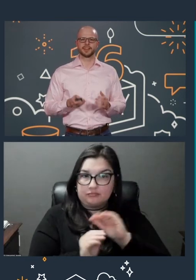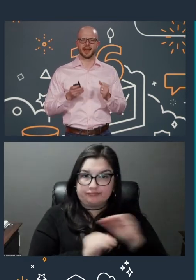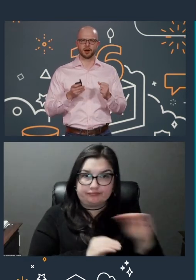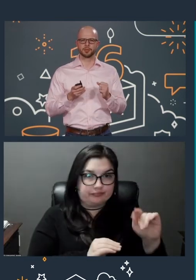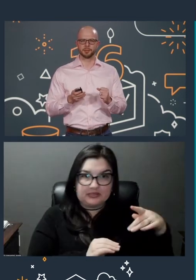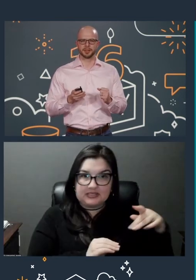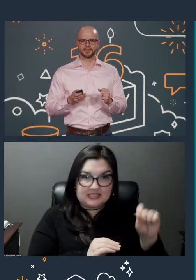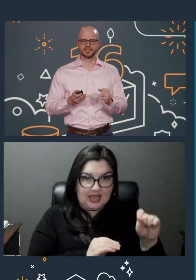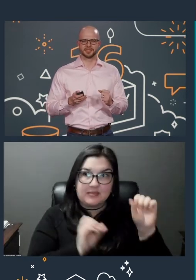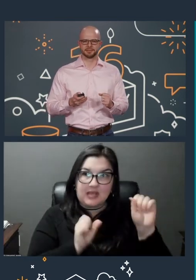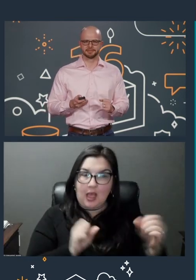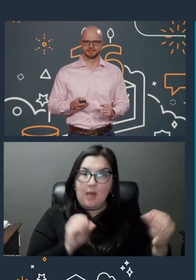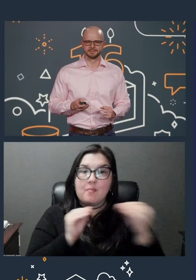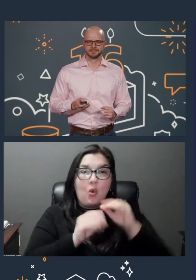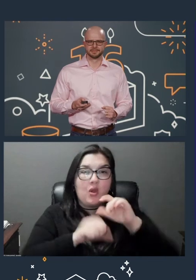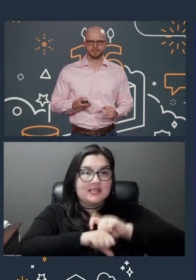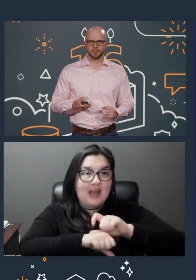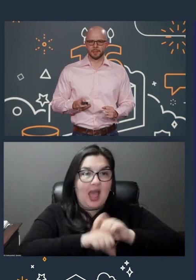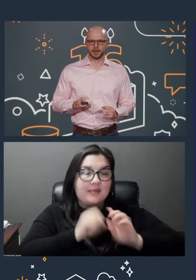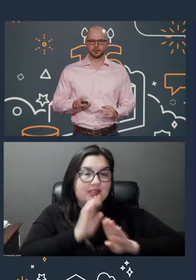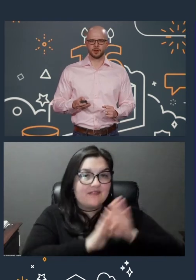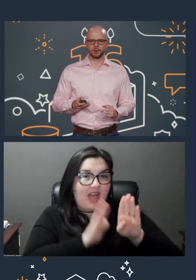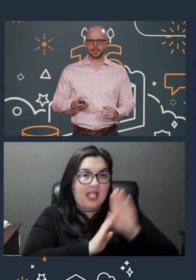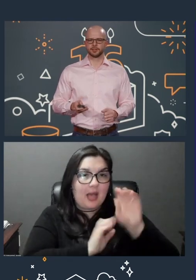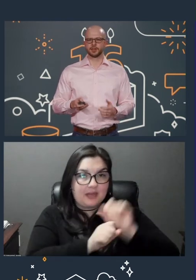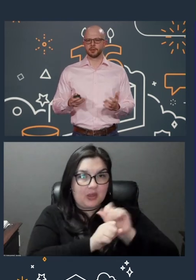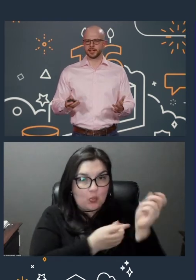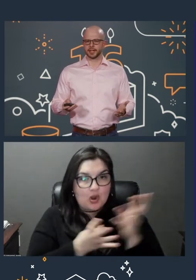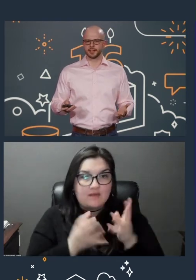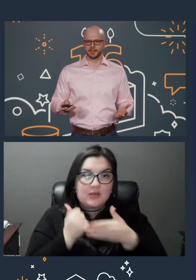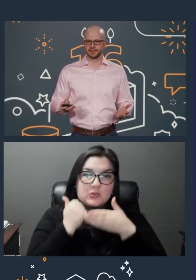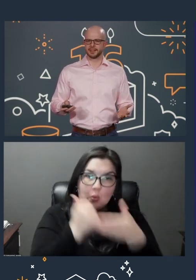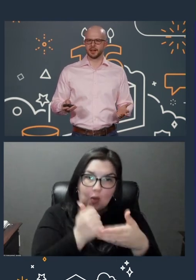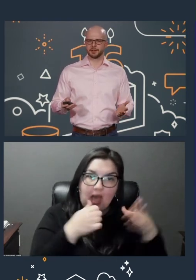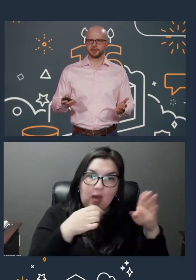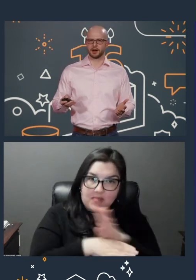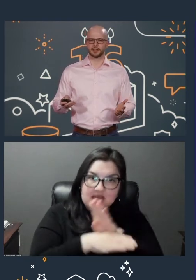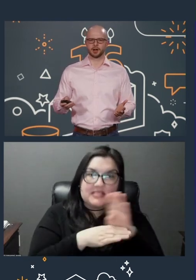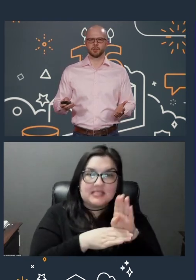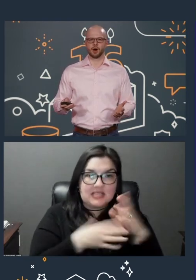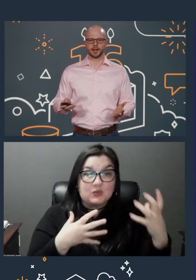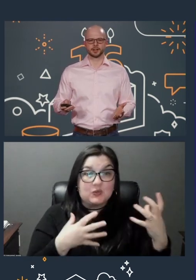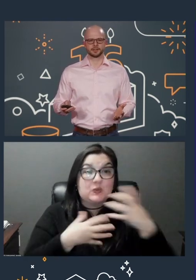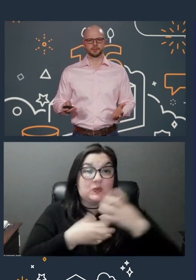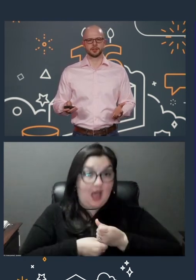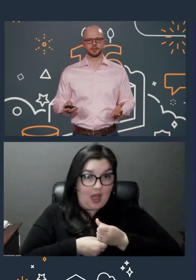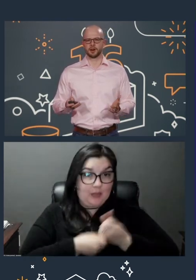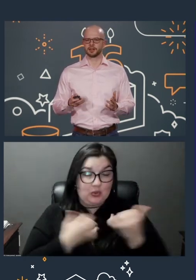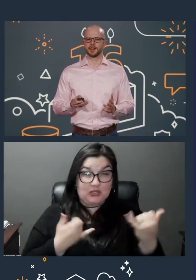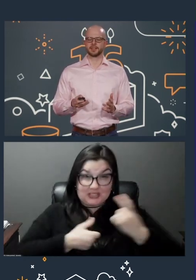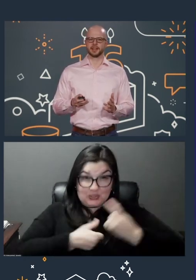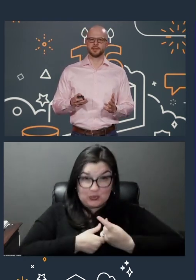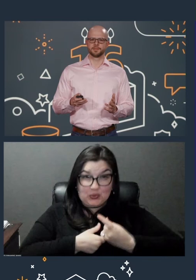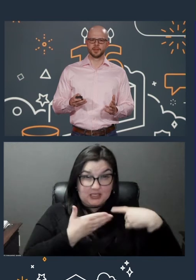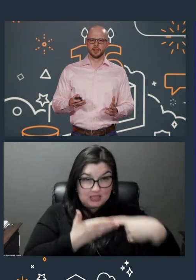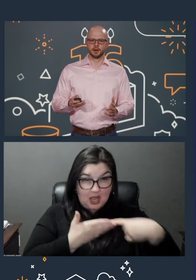that helped their business. So in summary, today we've talked about why customers archive data.